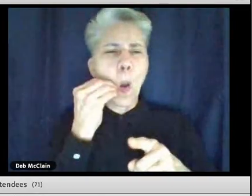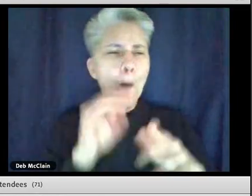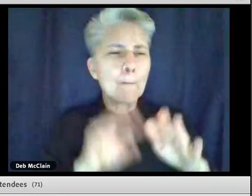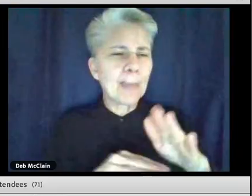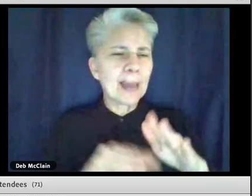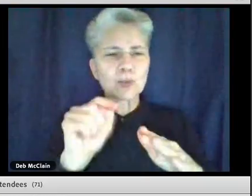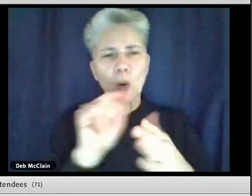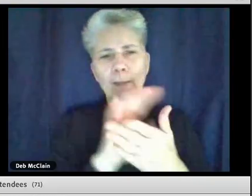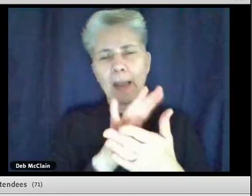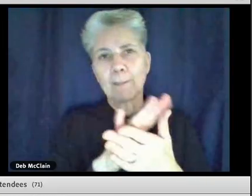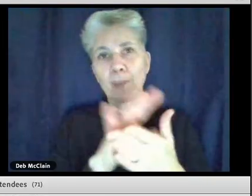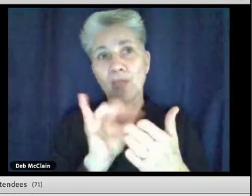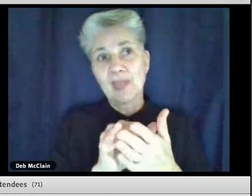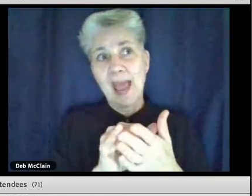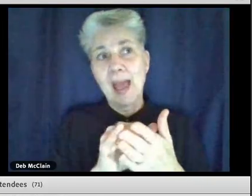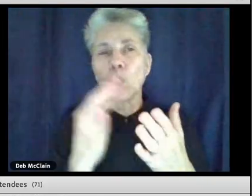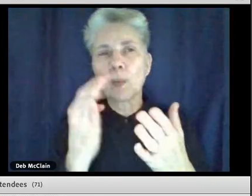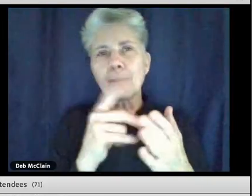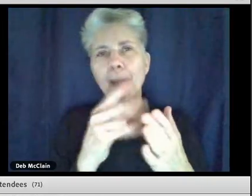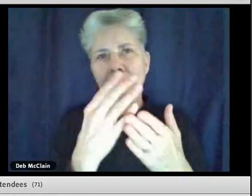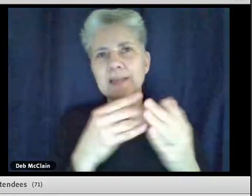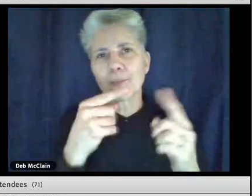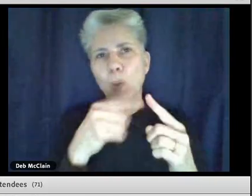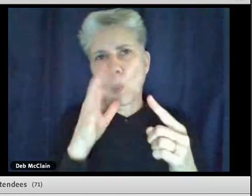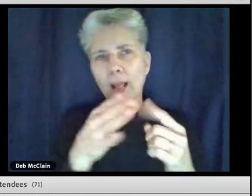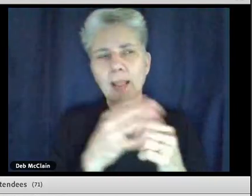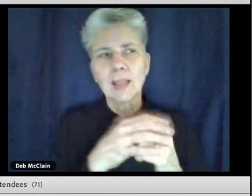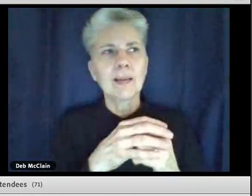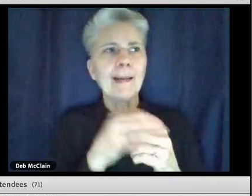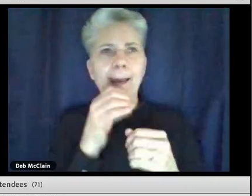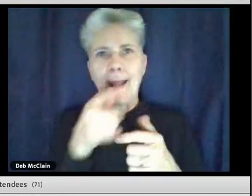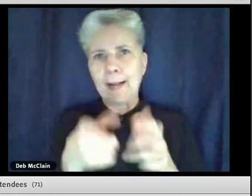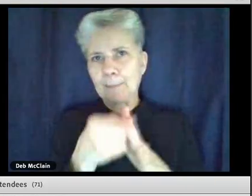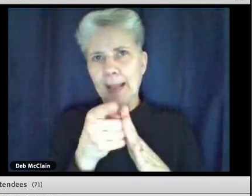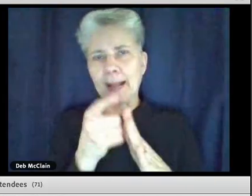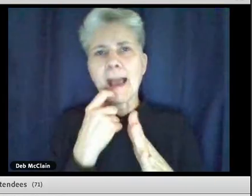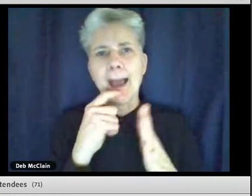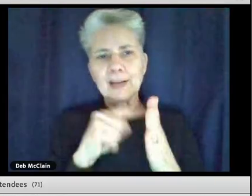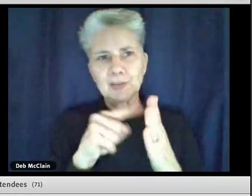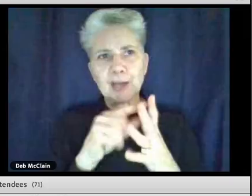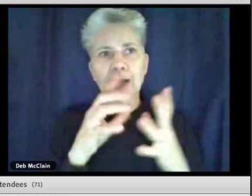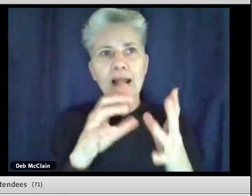which will come back at some point, not immediately. I did check a lot of the FDA websites,